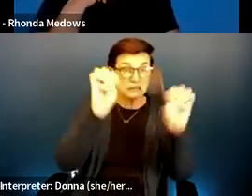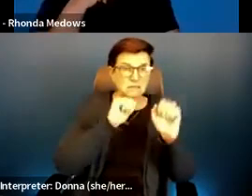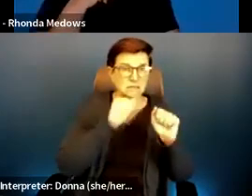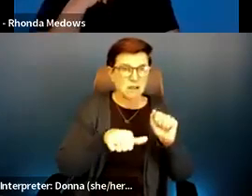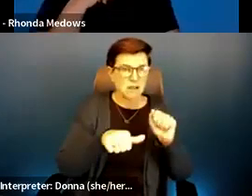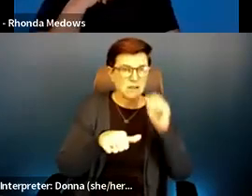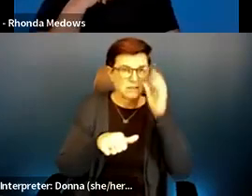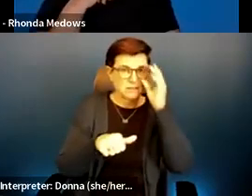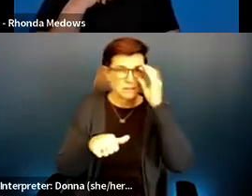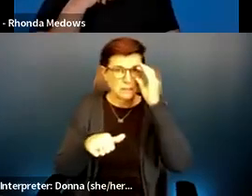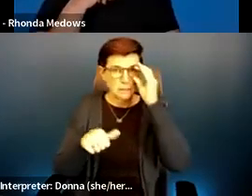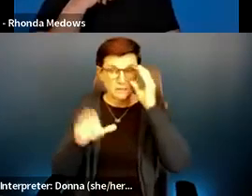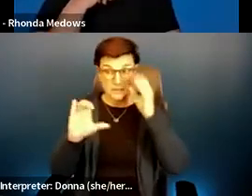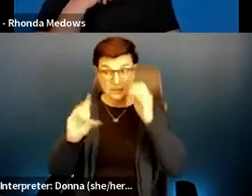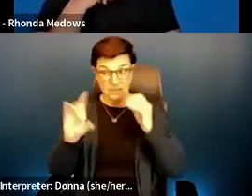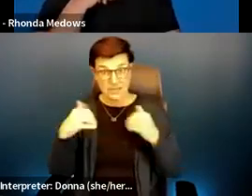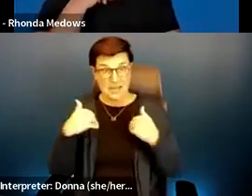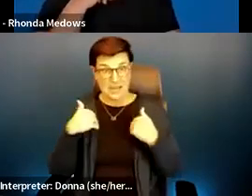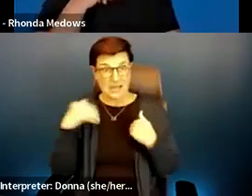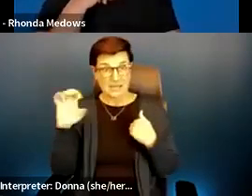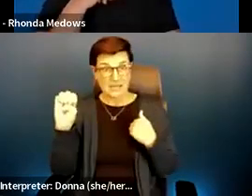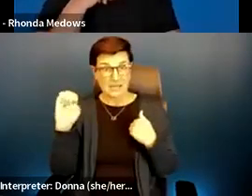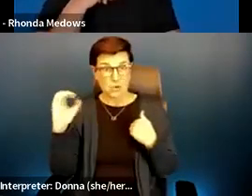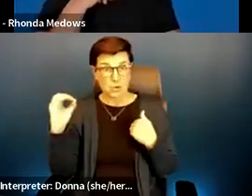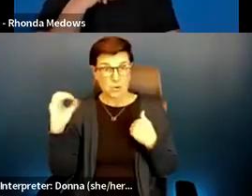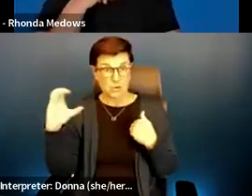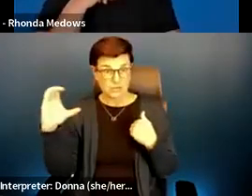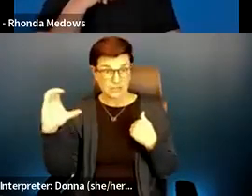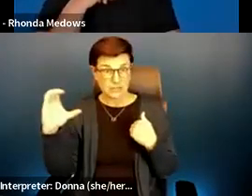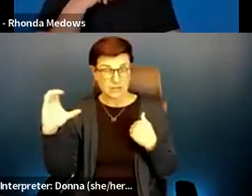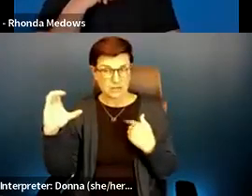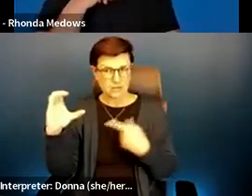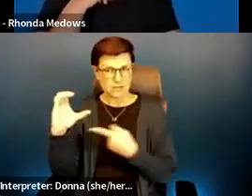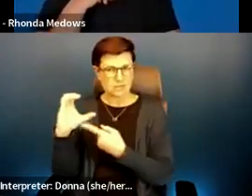it appears that the labs didn't necessarily feel